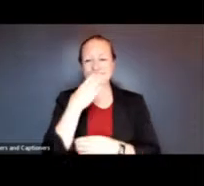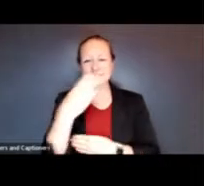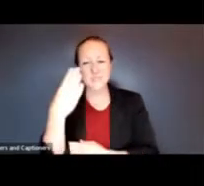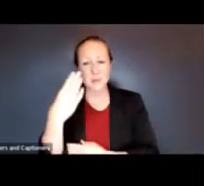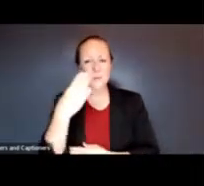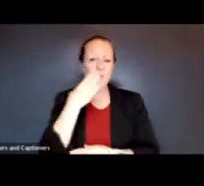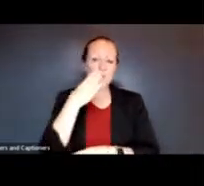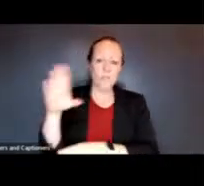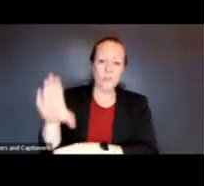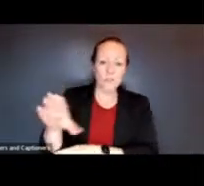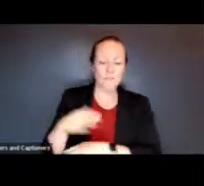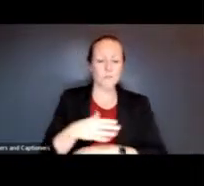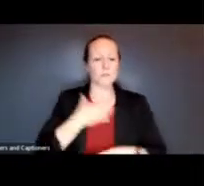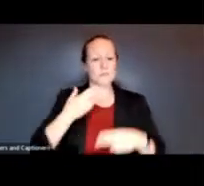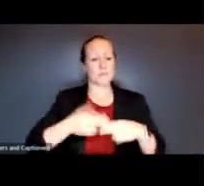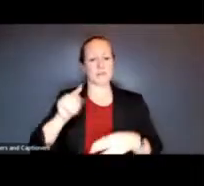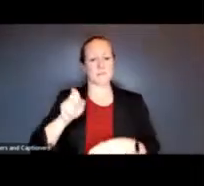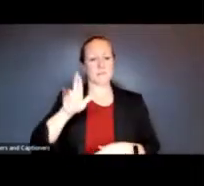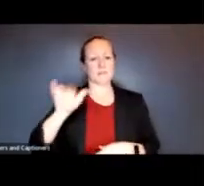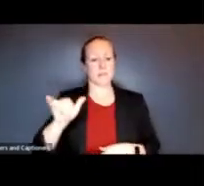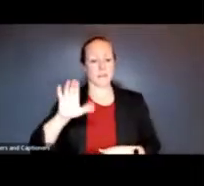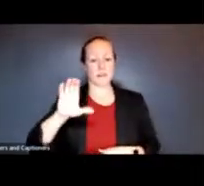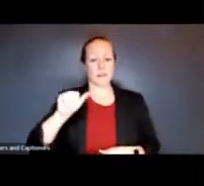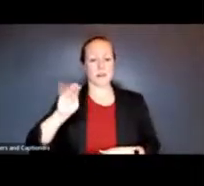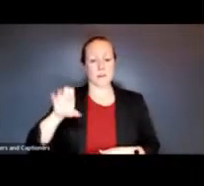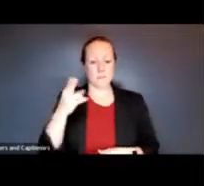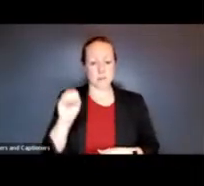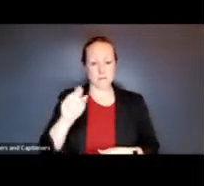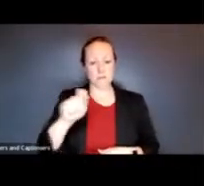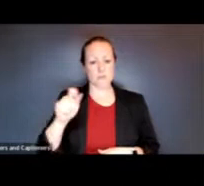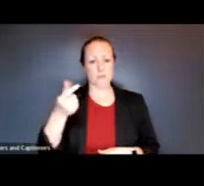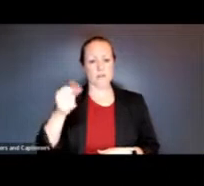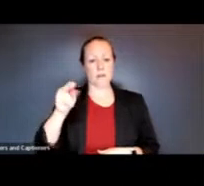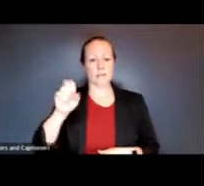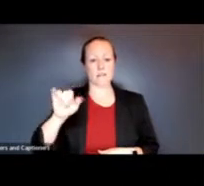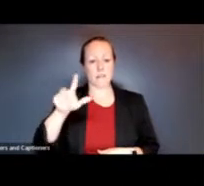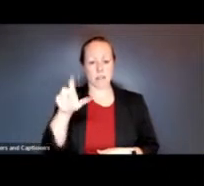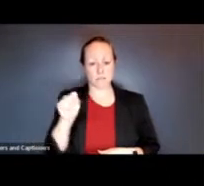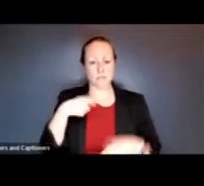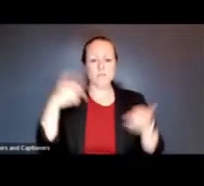everyone. My name is Terry Camacho Gonsalves and I'm the director for the Traumatic Brain injury, Technical Assistance and